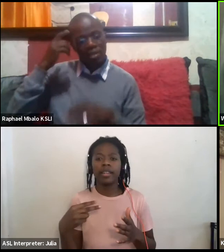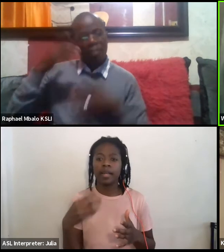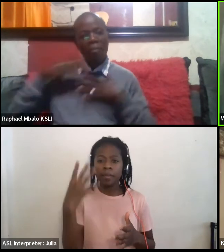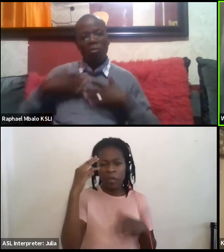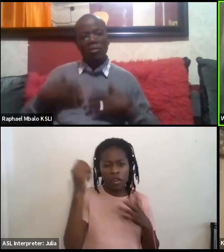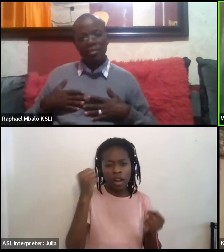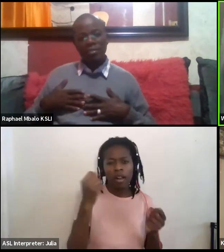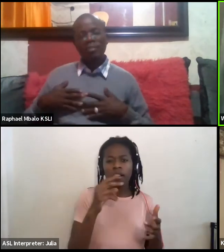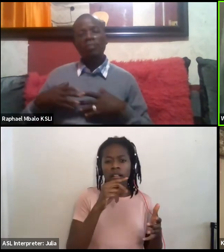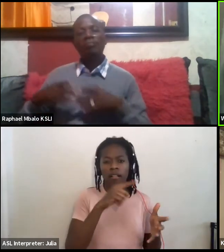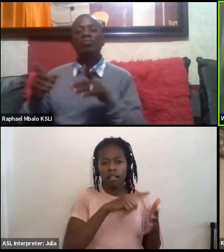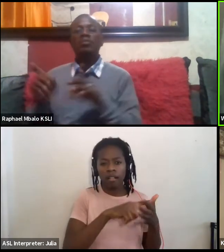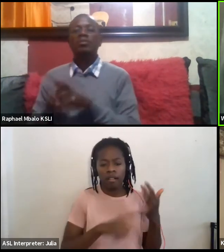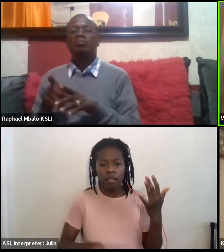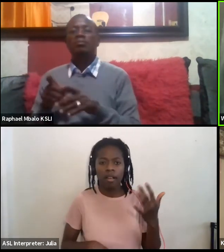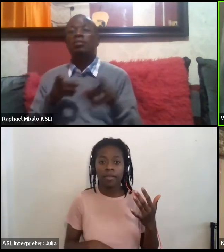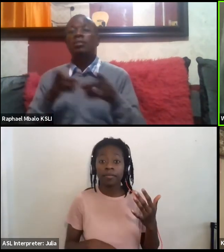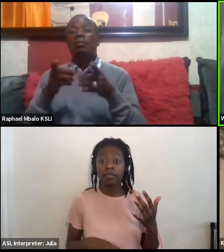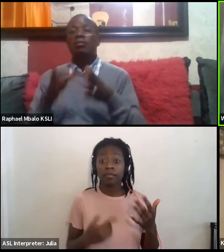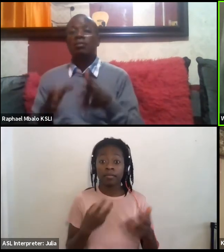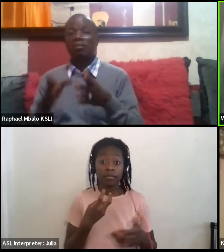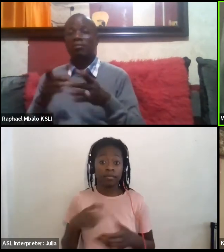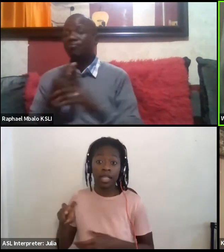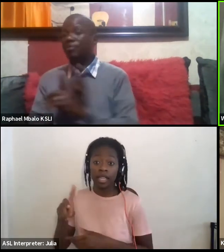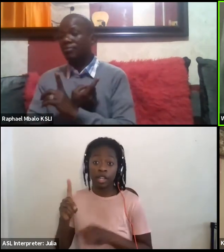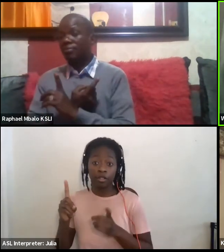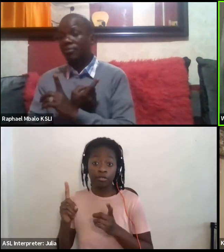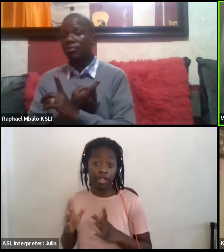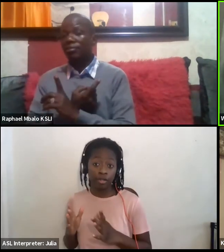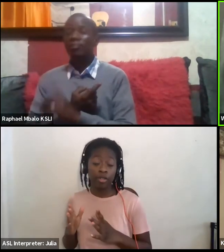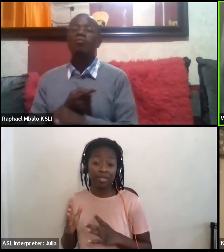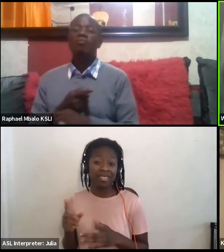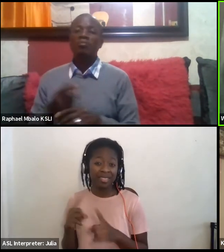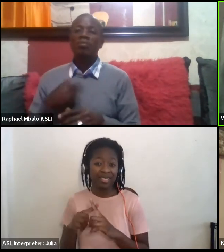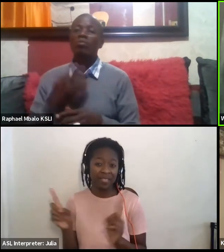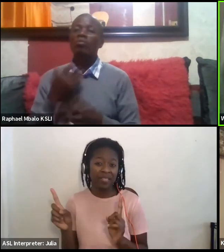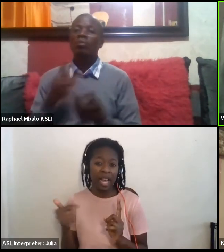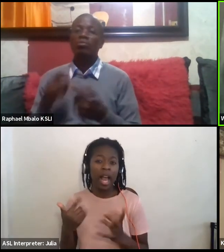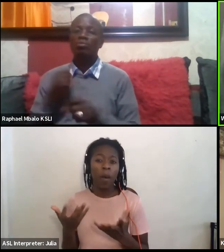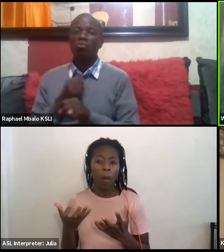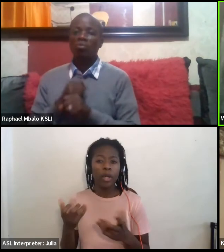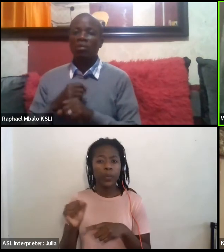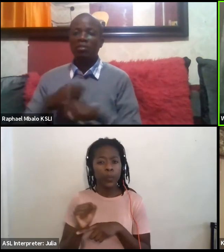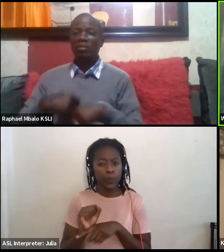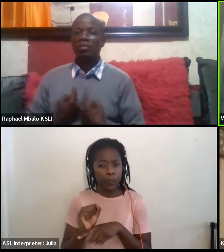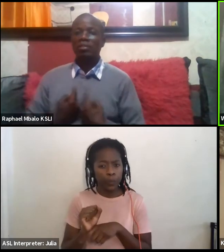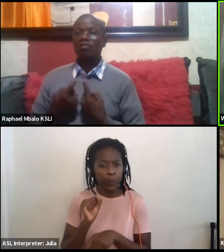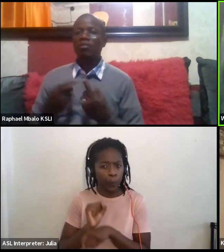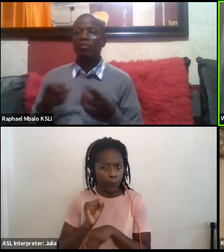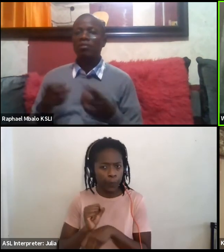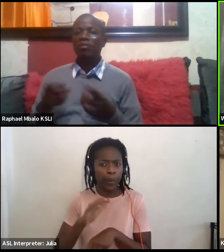As a director, it's totally different. I want to work on myself and in that way, the more I work on myself,